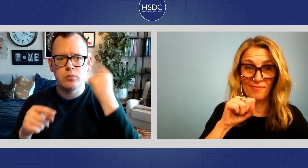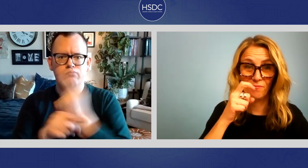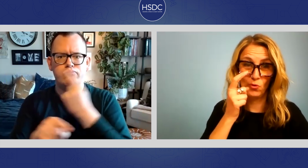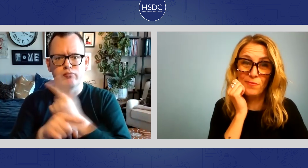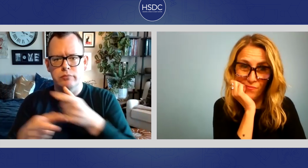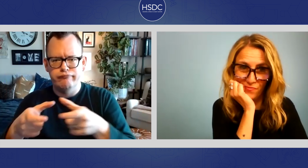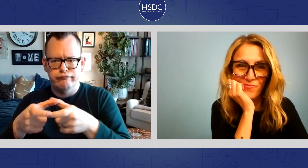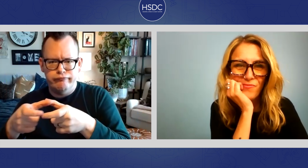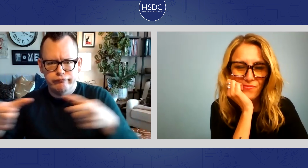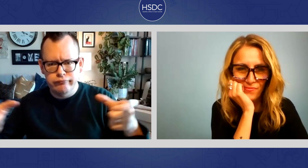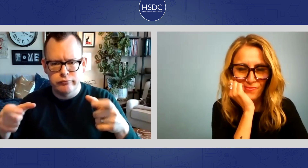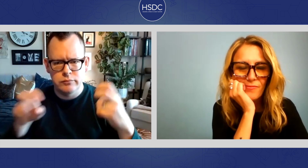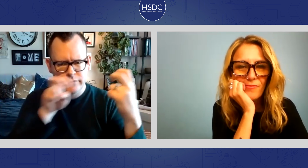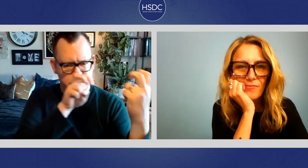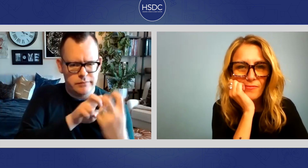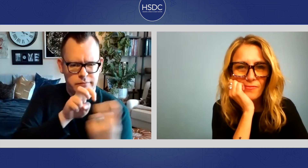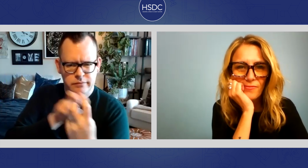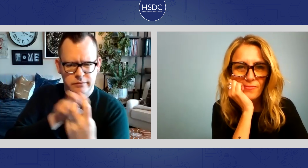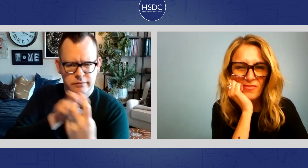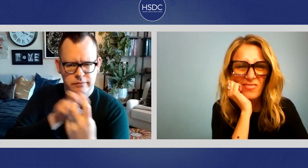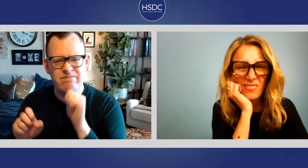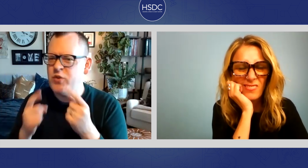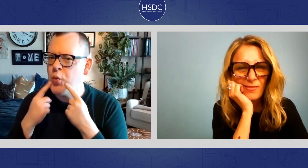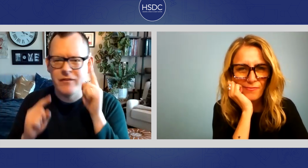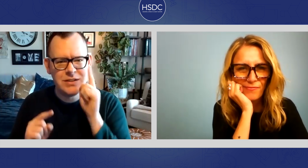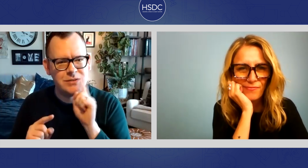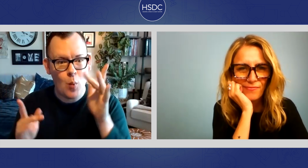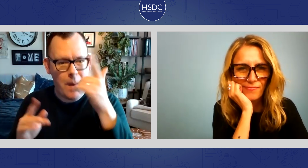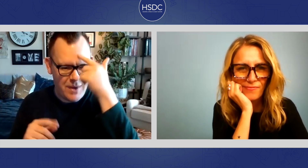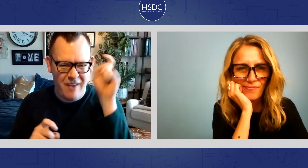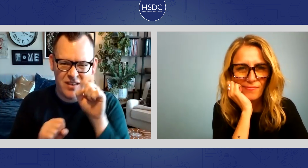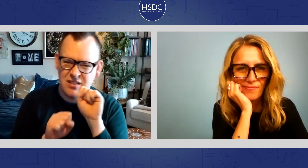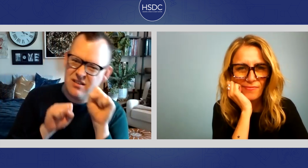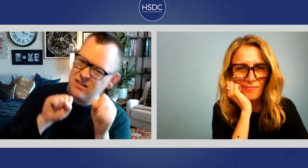If you have a long rectangular table it doesn't work. You are seated in rows and you have to crane your